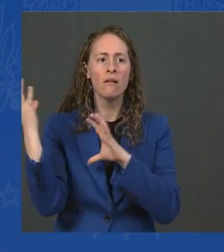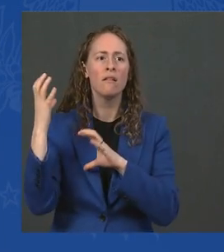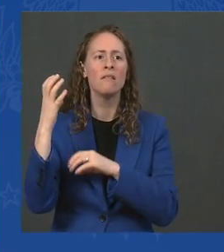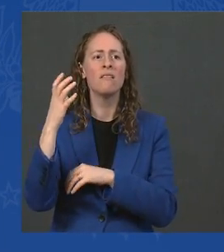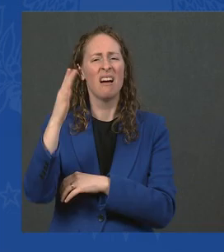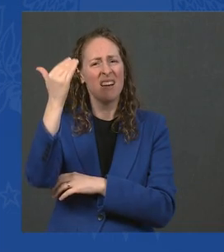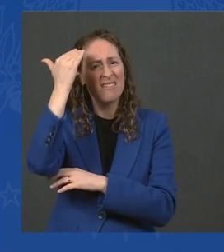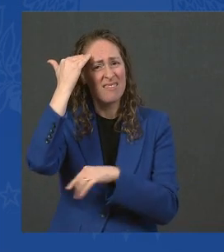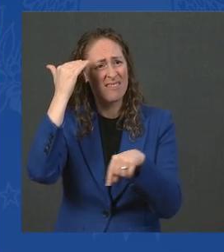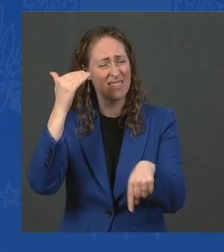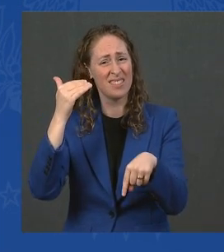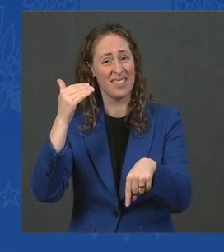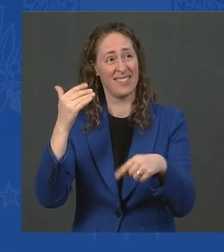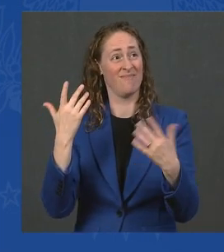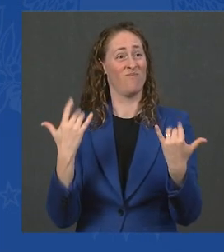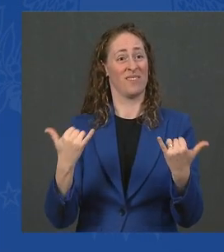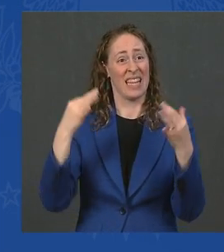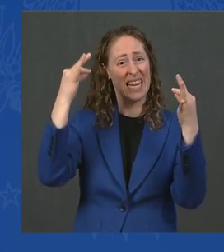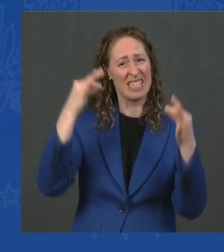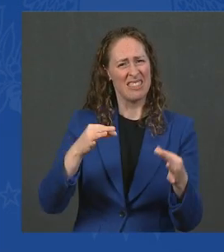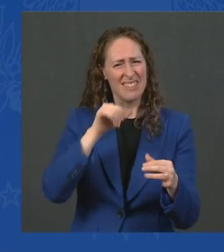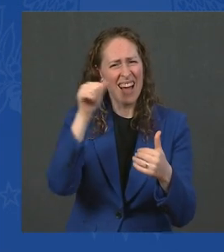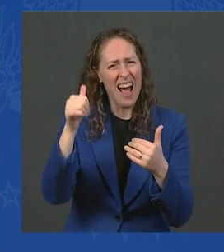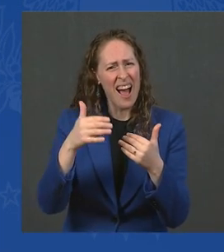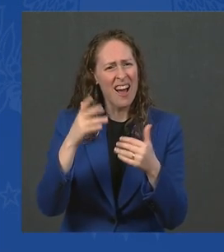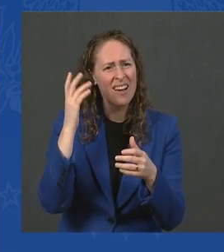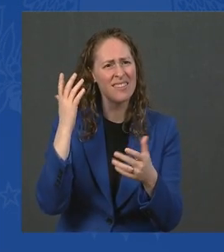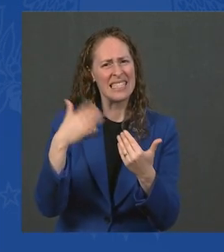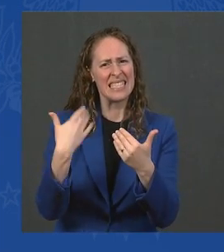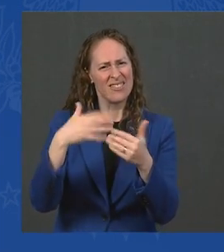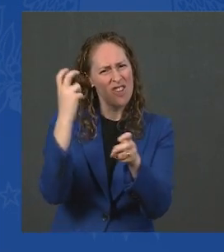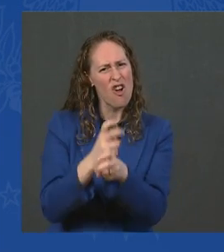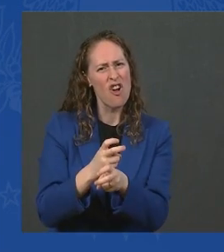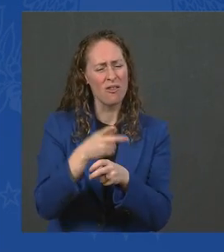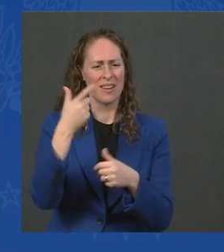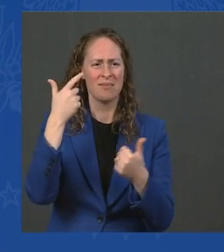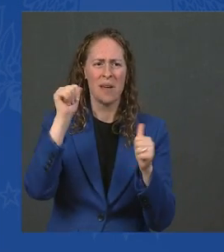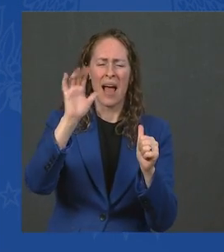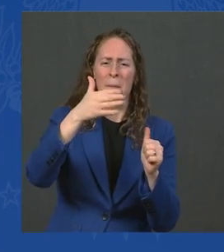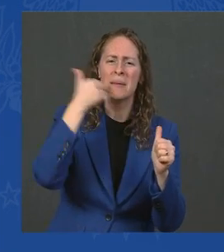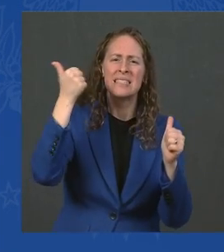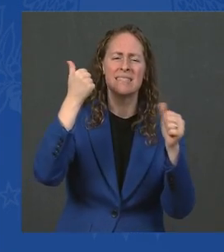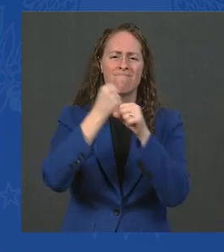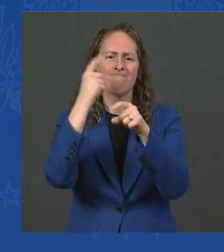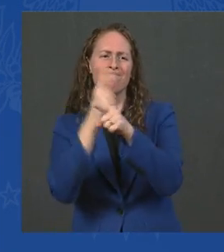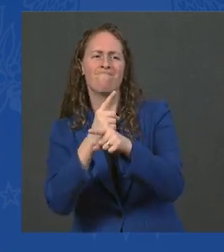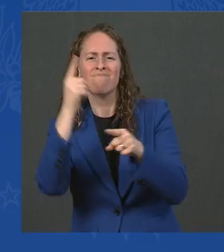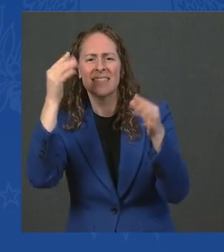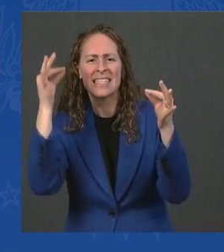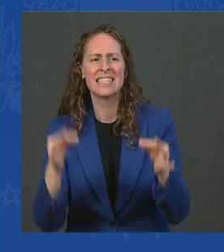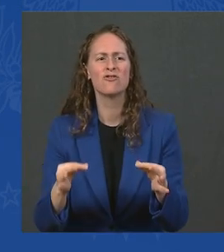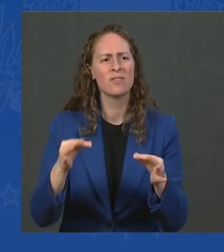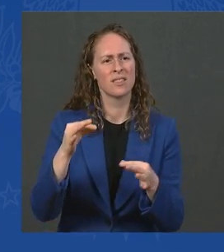And I want you to know that you're not alone. As a teacher for more than 30 years and a mom,